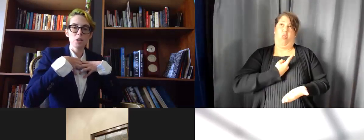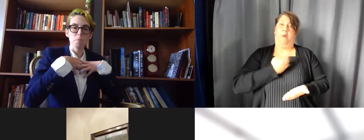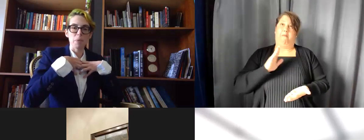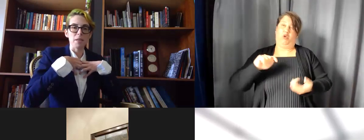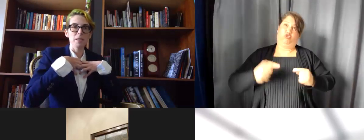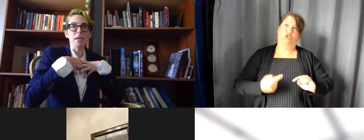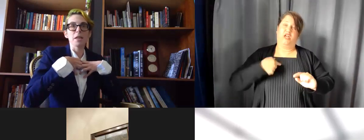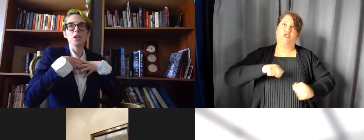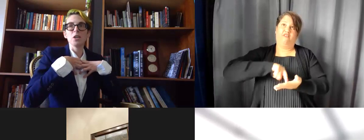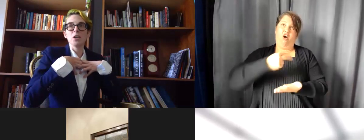Farrah Garland: But like